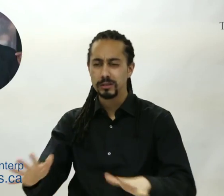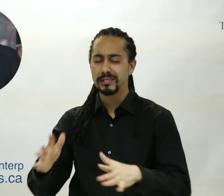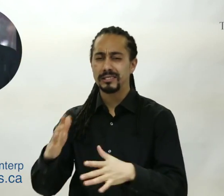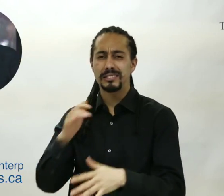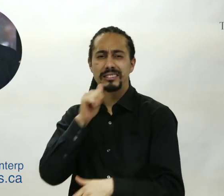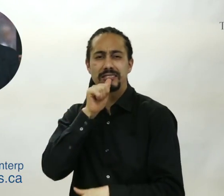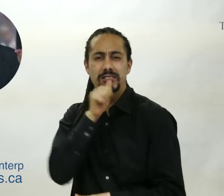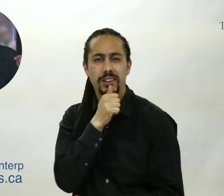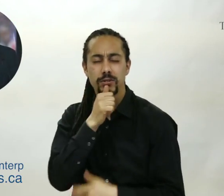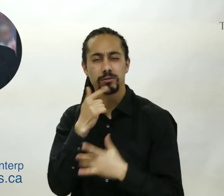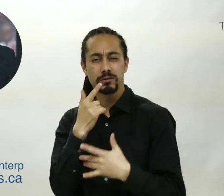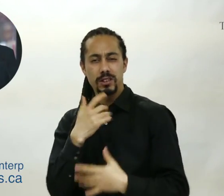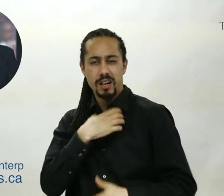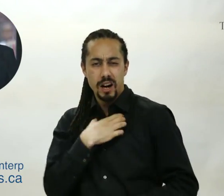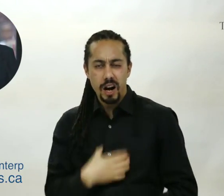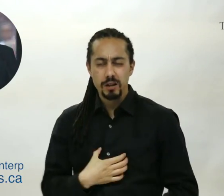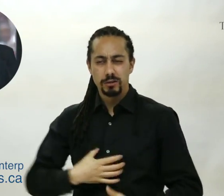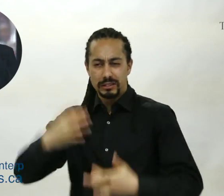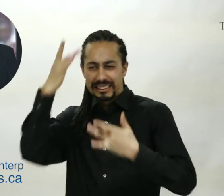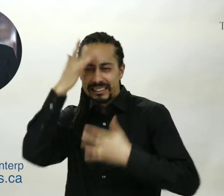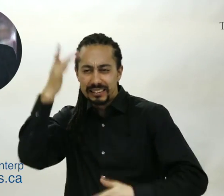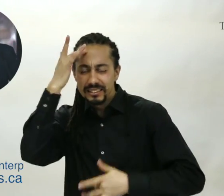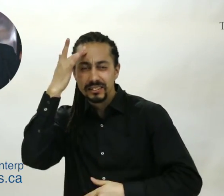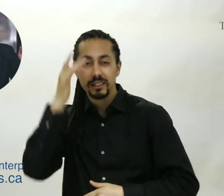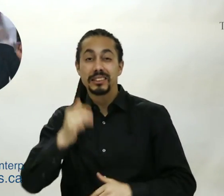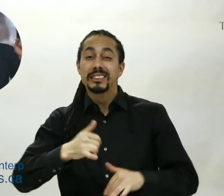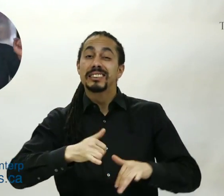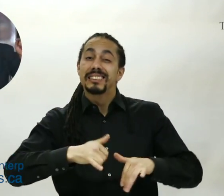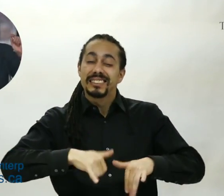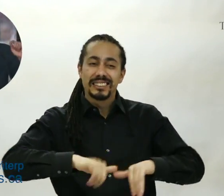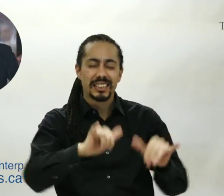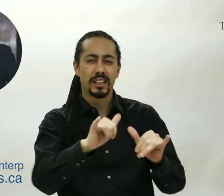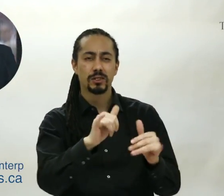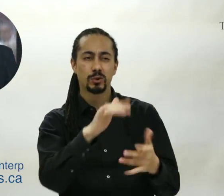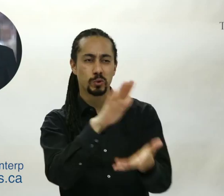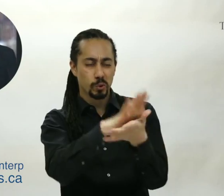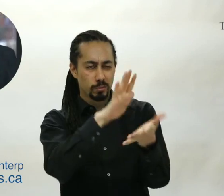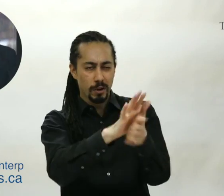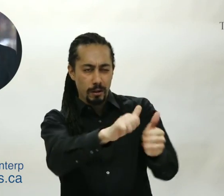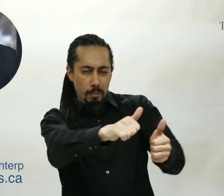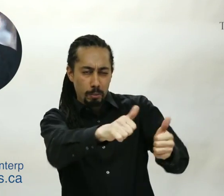We still see run-down schools.